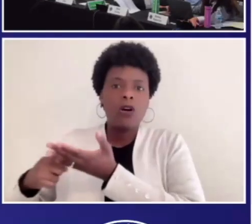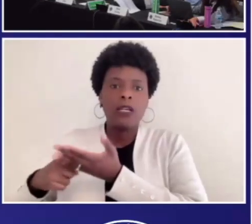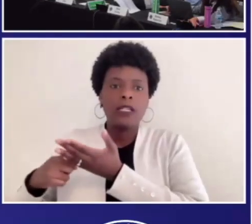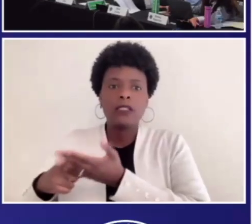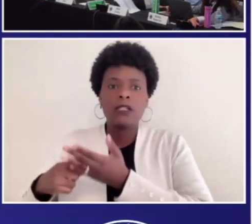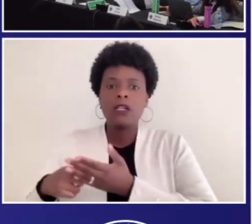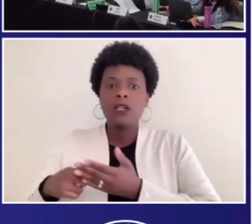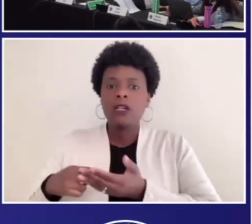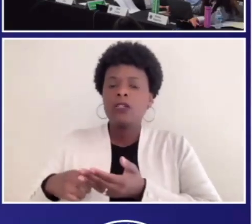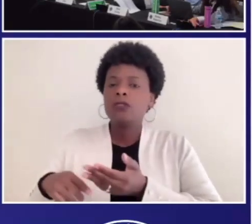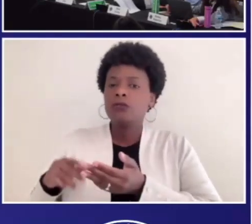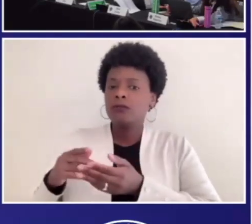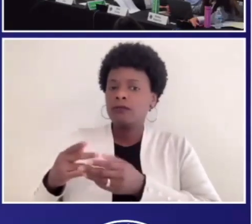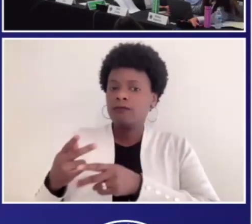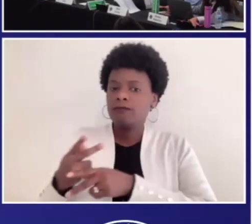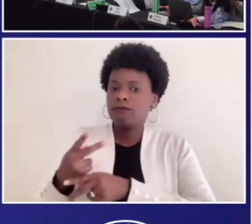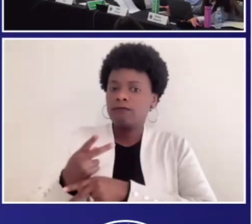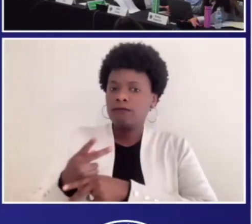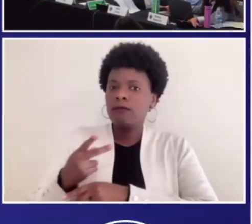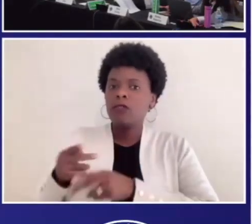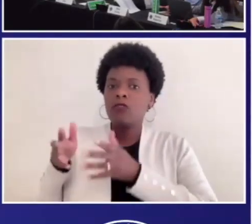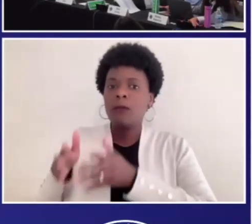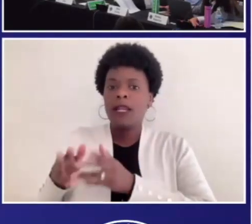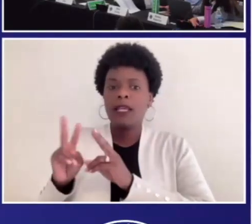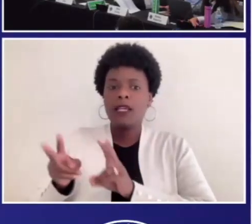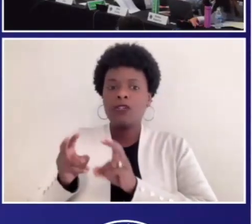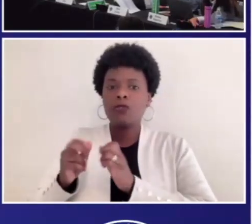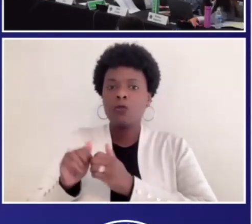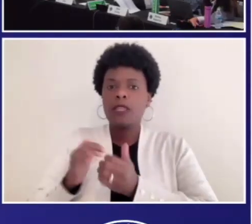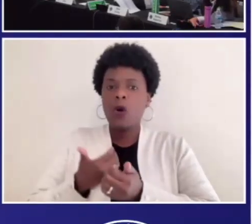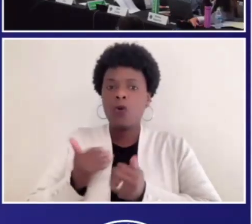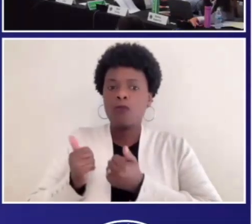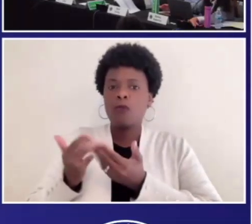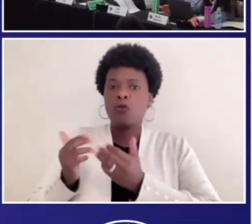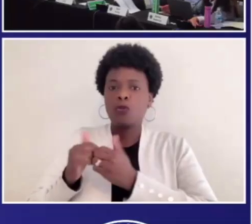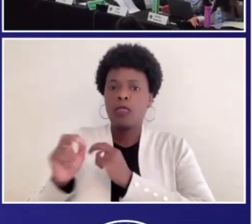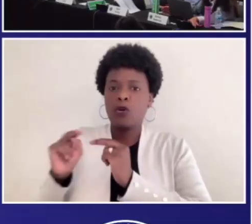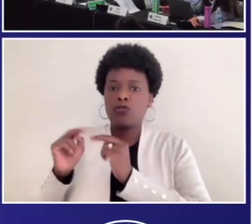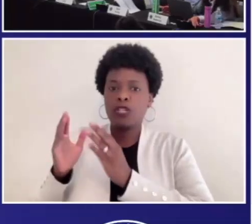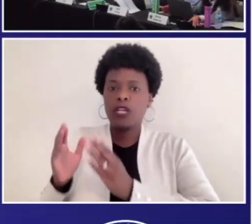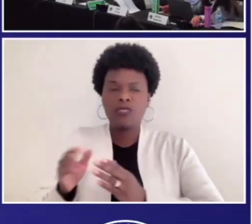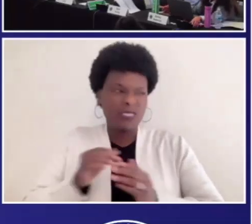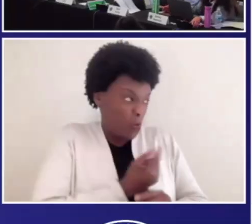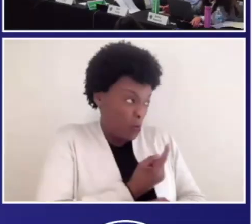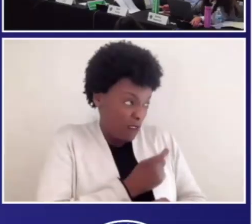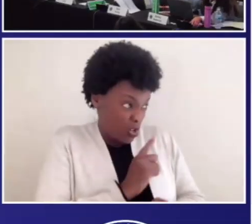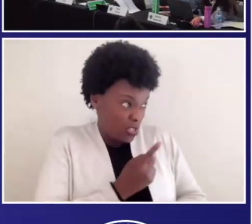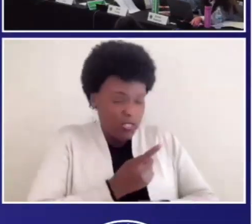remaining issues with our proposal with some of the other negotiators. Okay, I have one more. Yeah. Then we can do that. Okay. I just wanted to make sure.